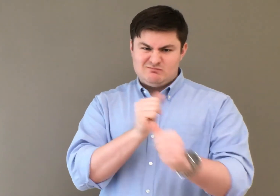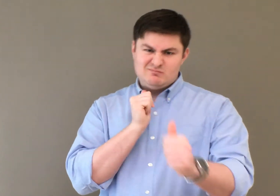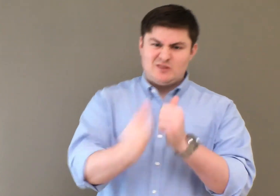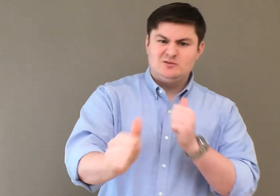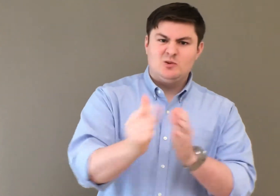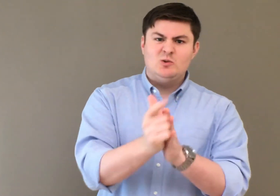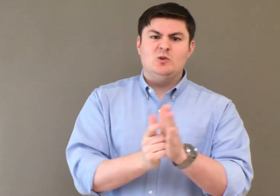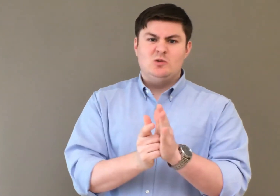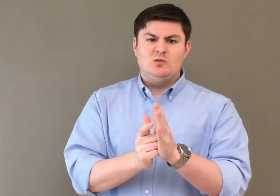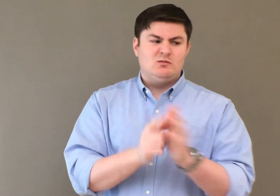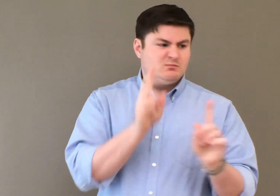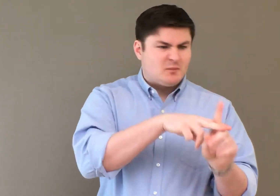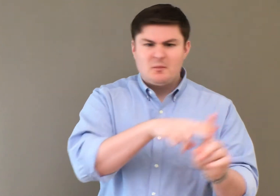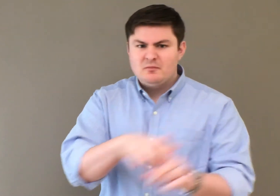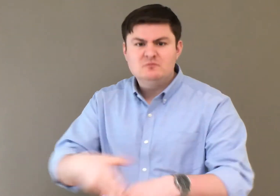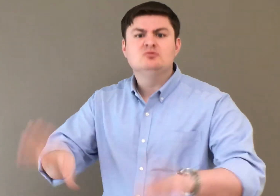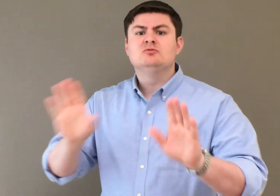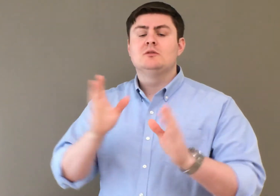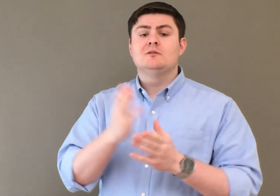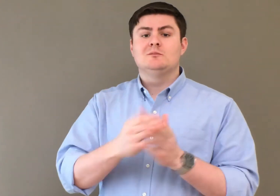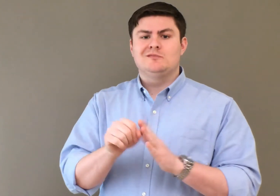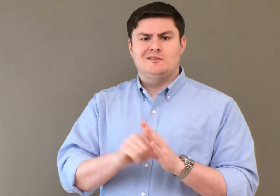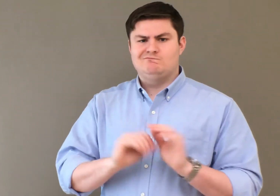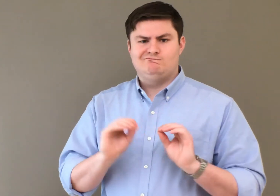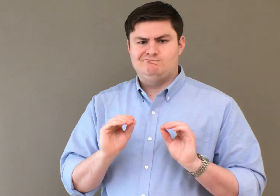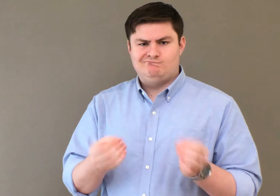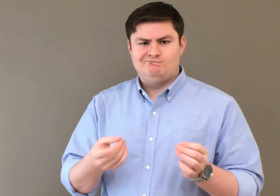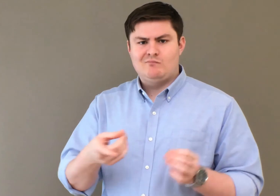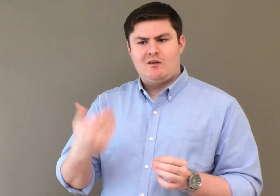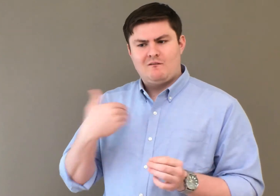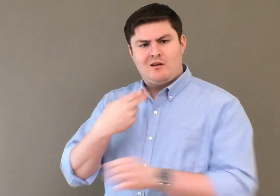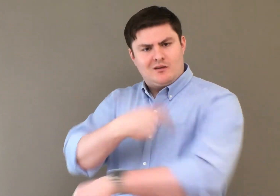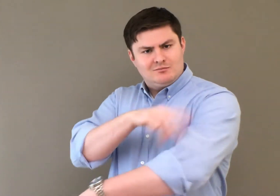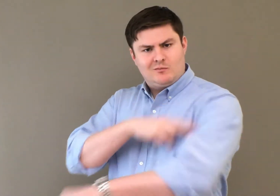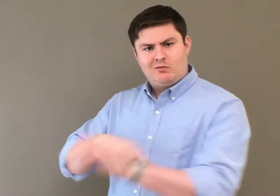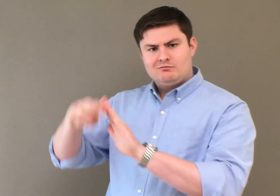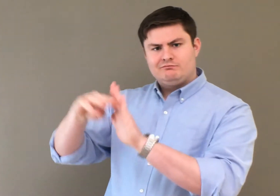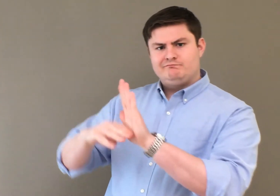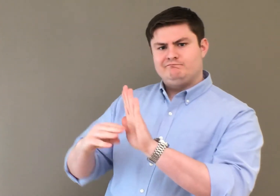to implement EHDI, while others rely only on hospital policies in order to achieve the